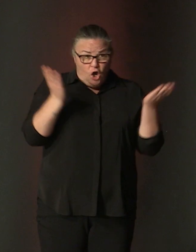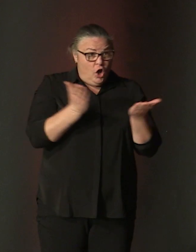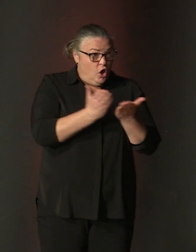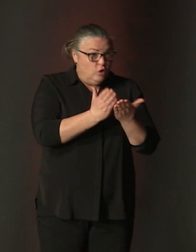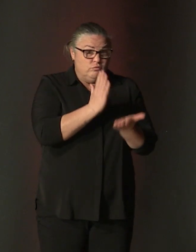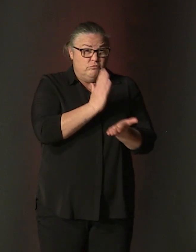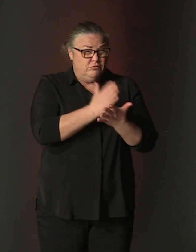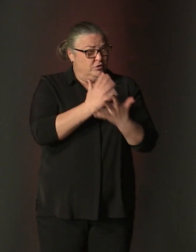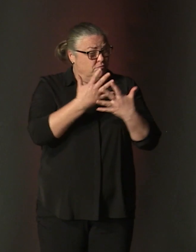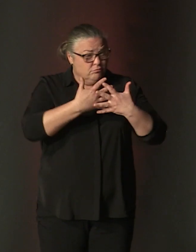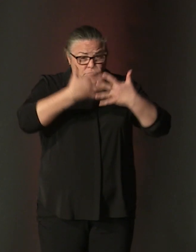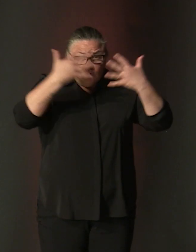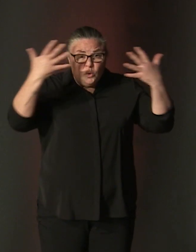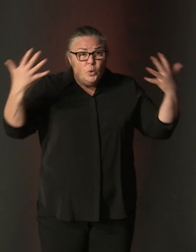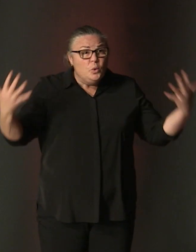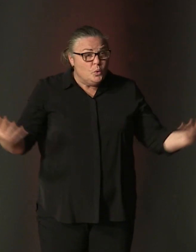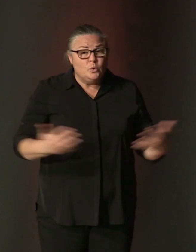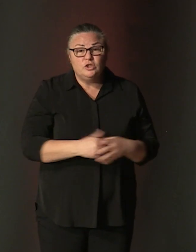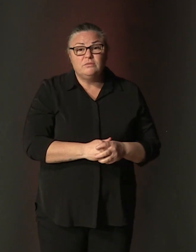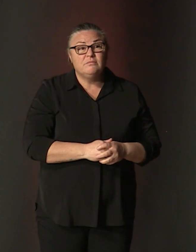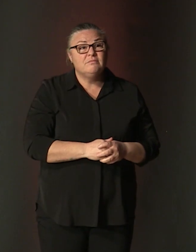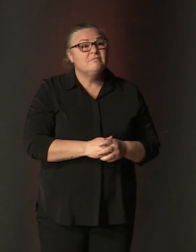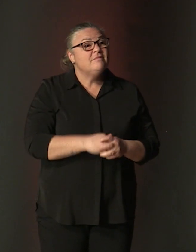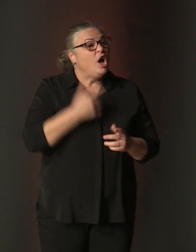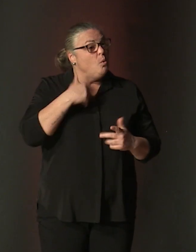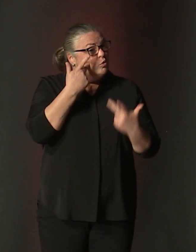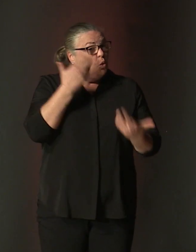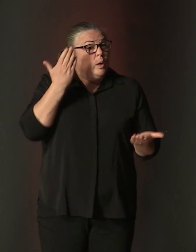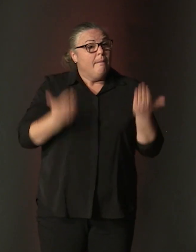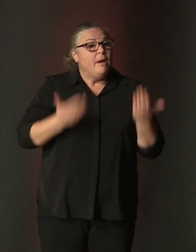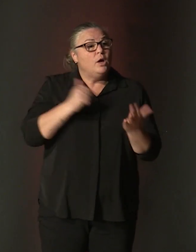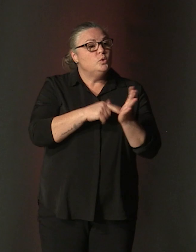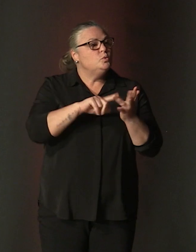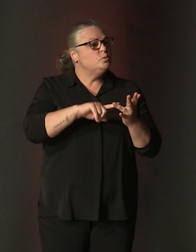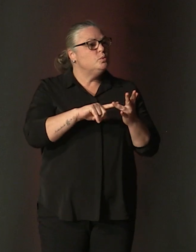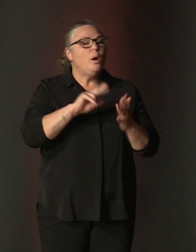let’s imagine the largest animal on Earth: a blue whale.